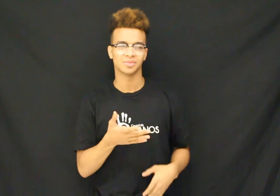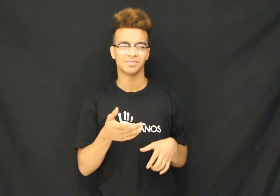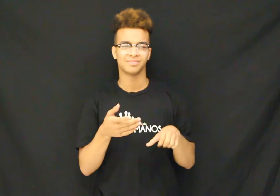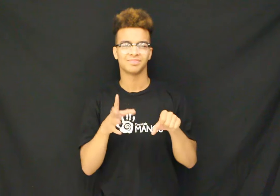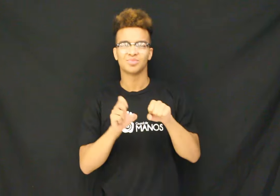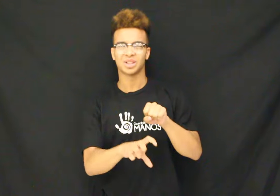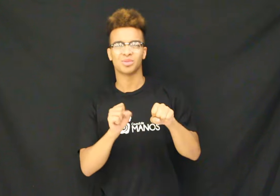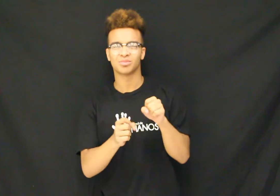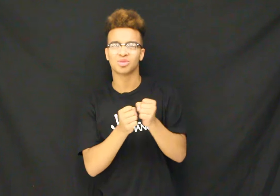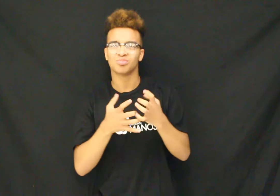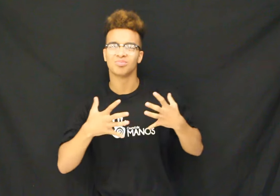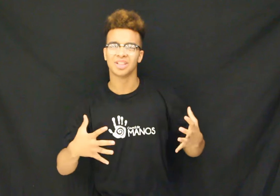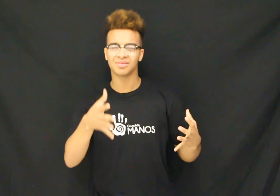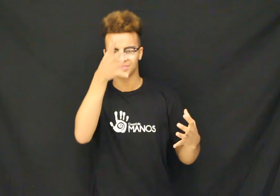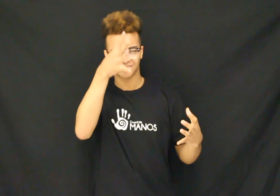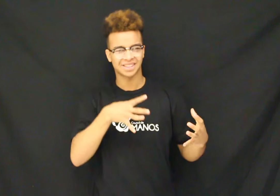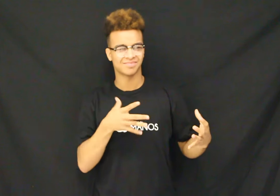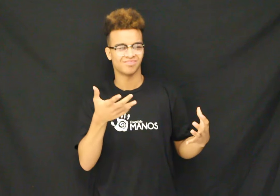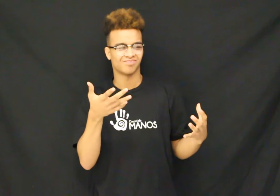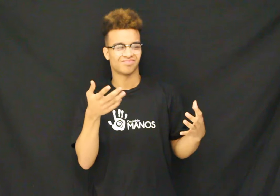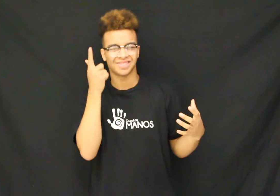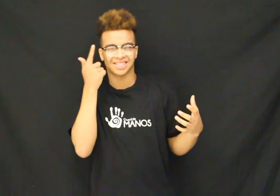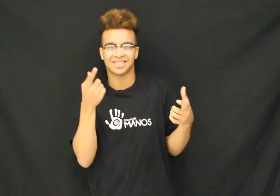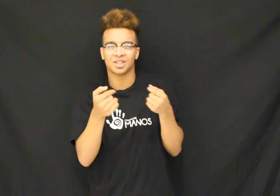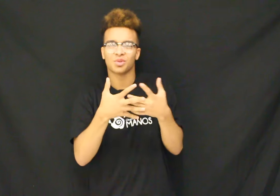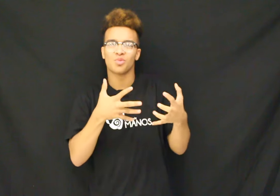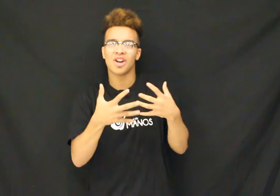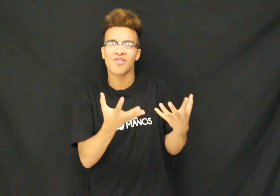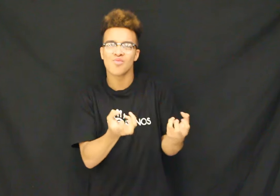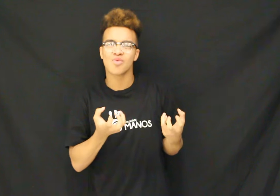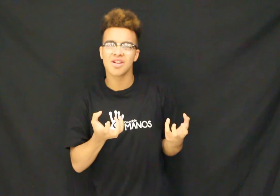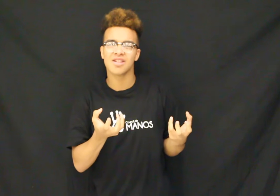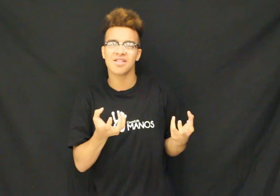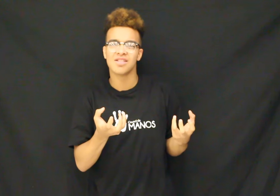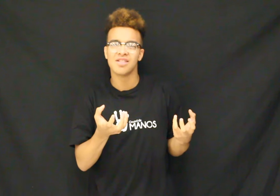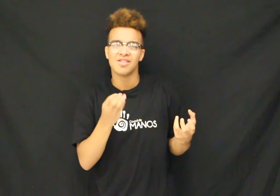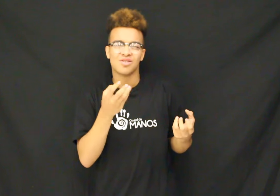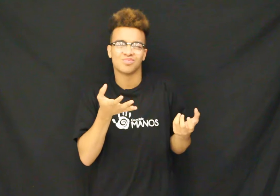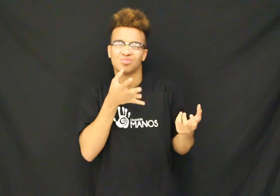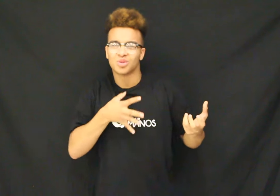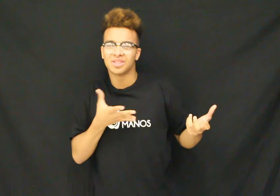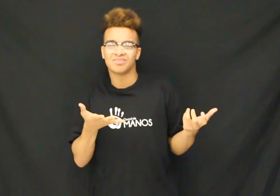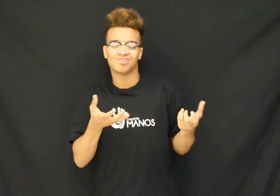Then eventually they can get the women to do whatever they wanted because they raped them so much.